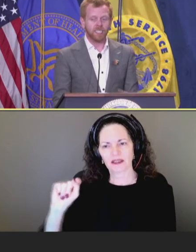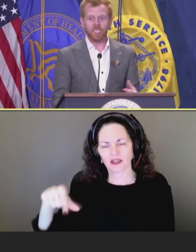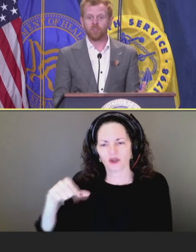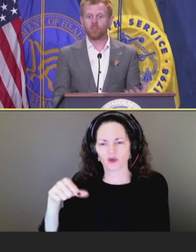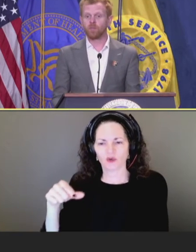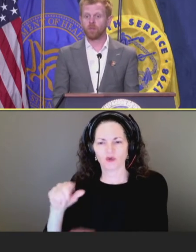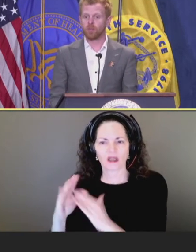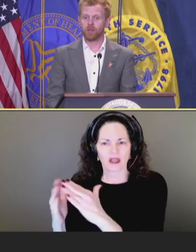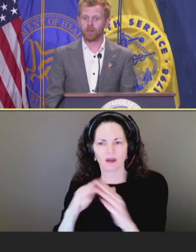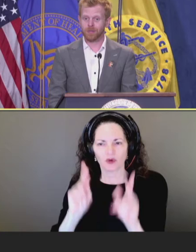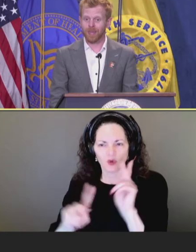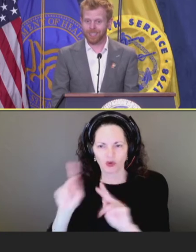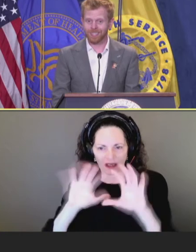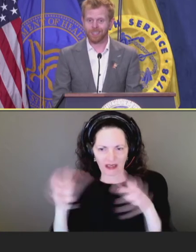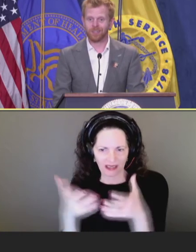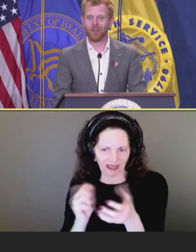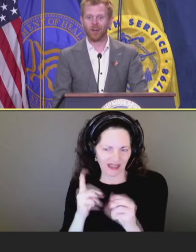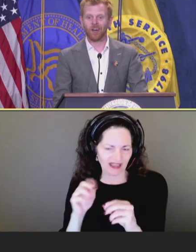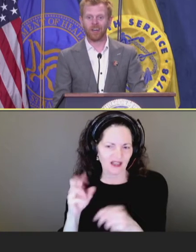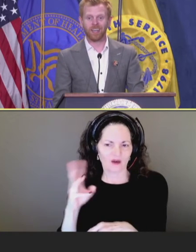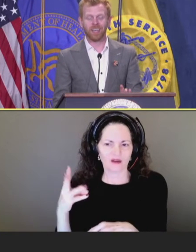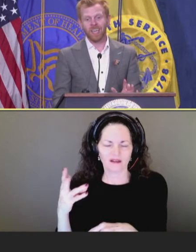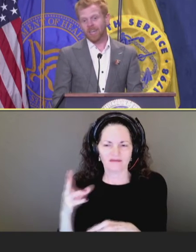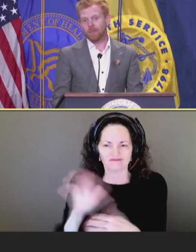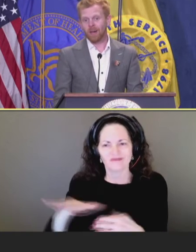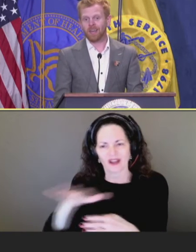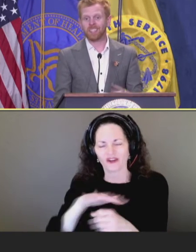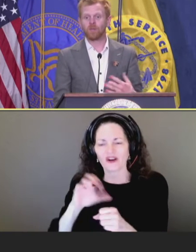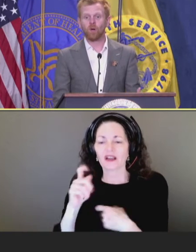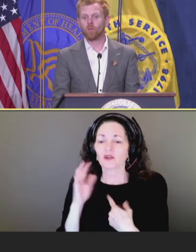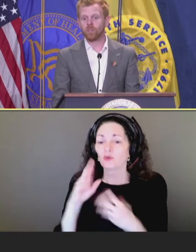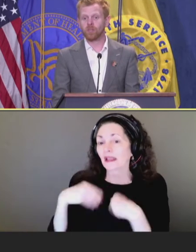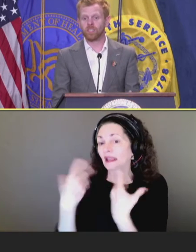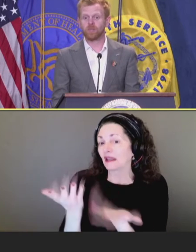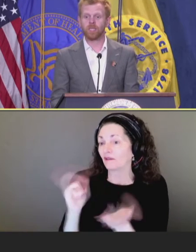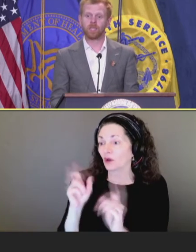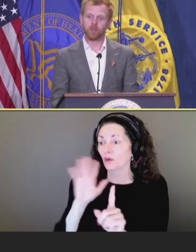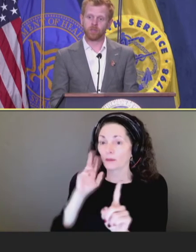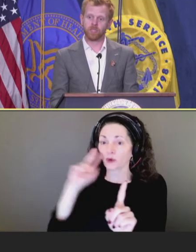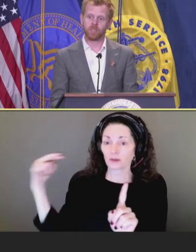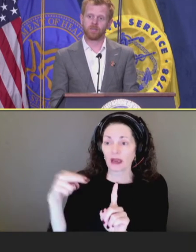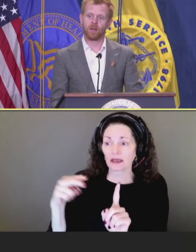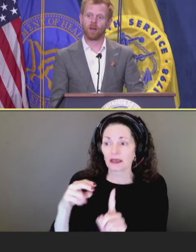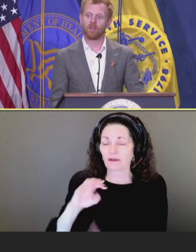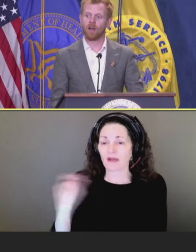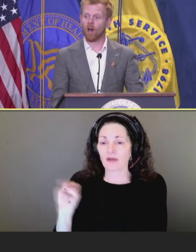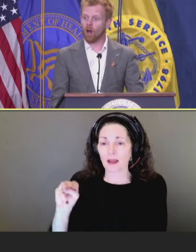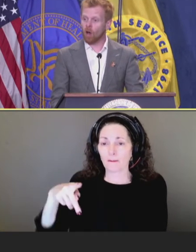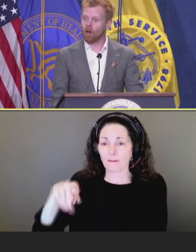give you the community perspective on mpox and what we're doing to be inclusive of all